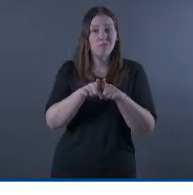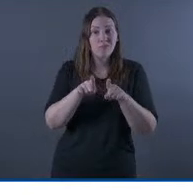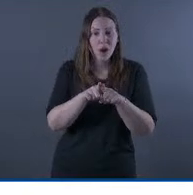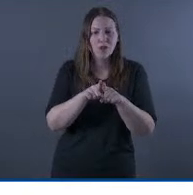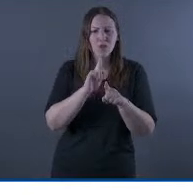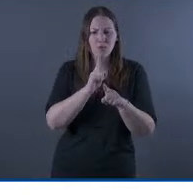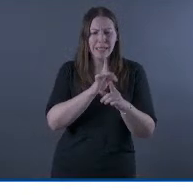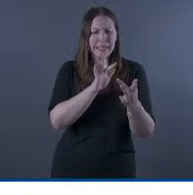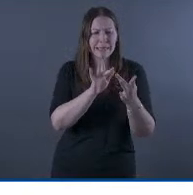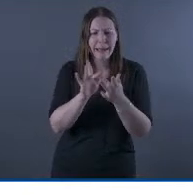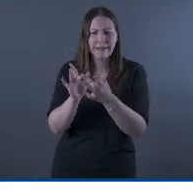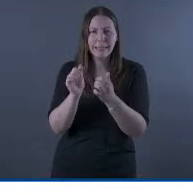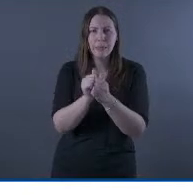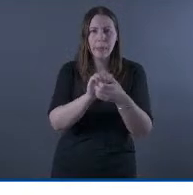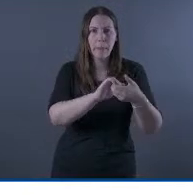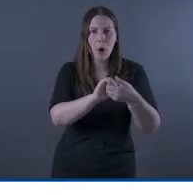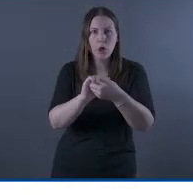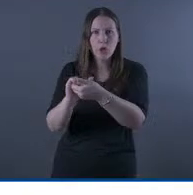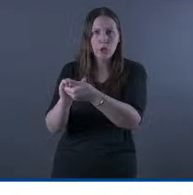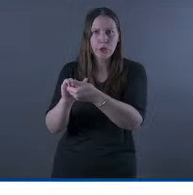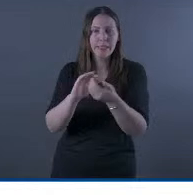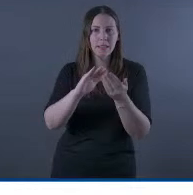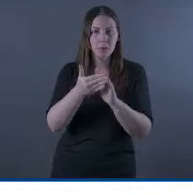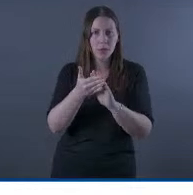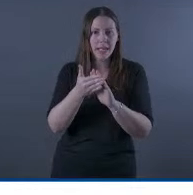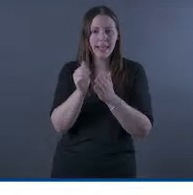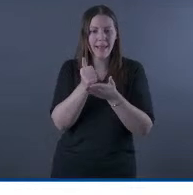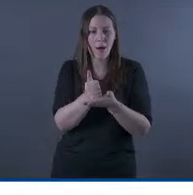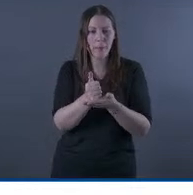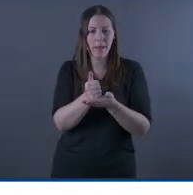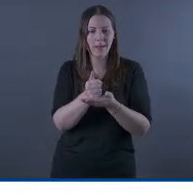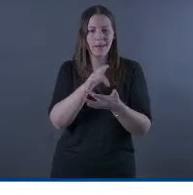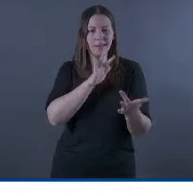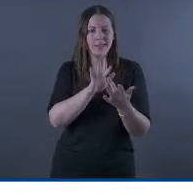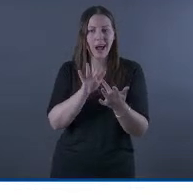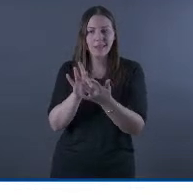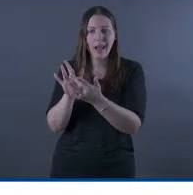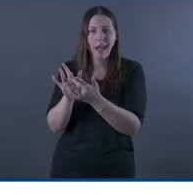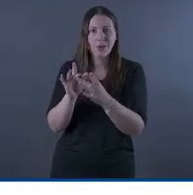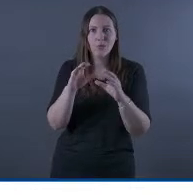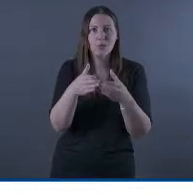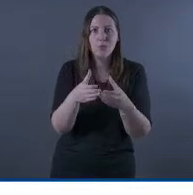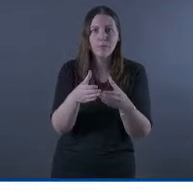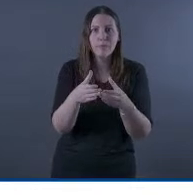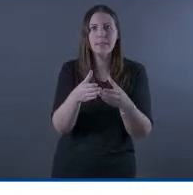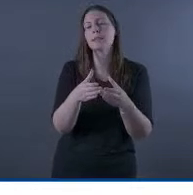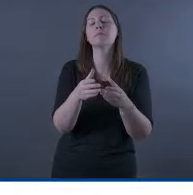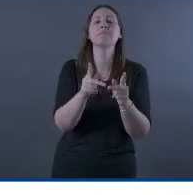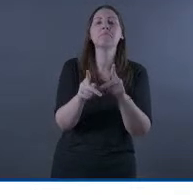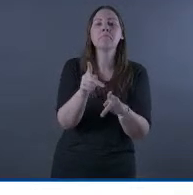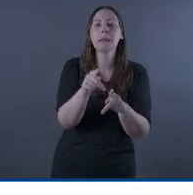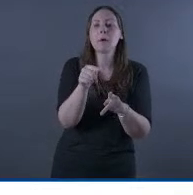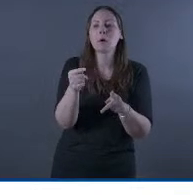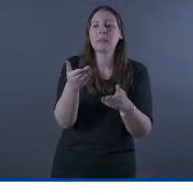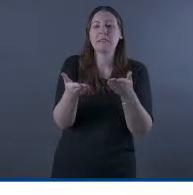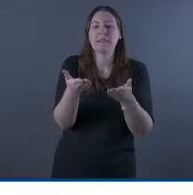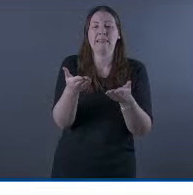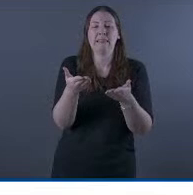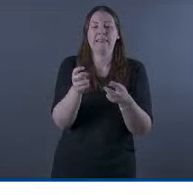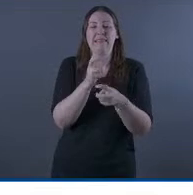to groups in our communities that may have more difficulty accessing these clinics through some of the technology